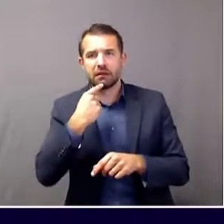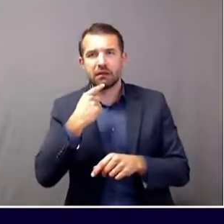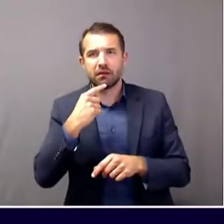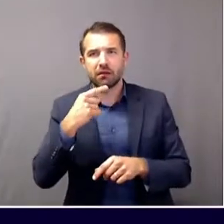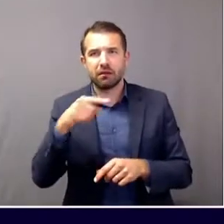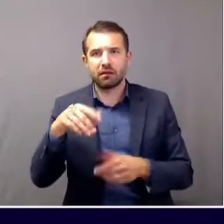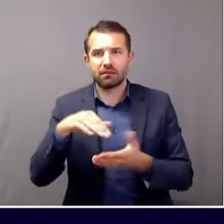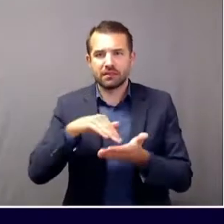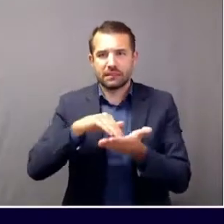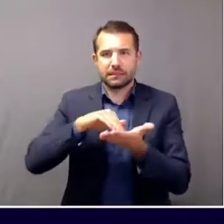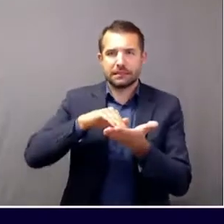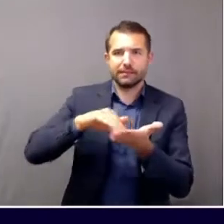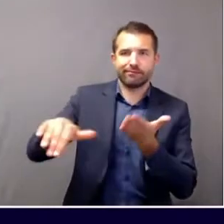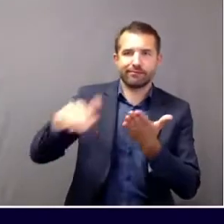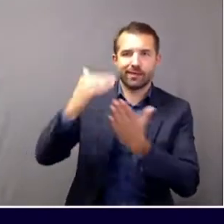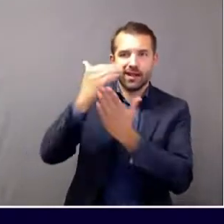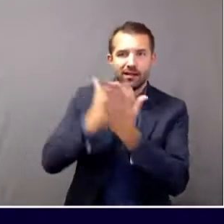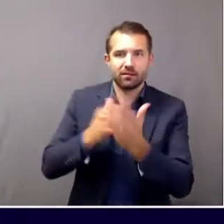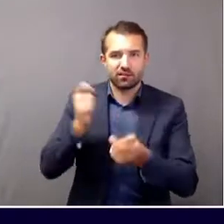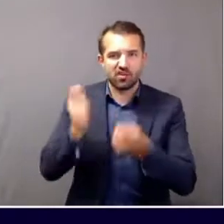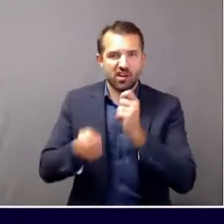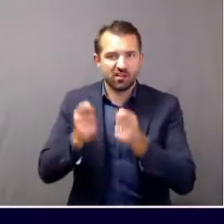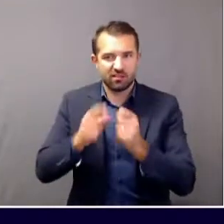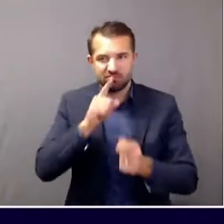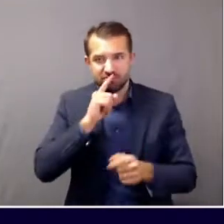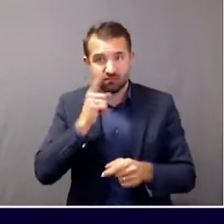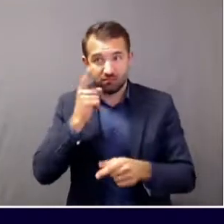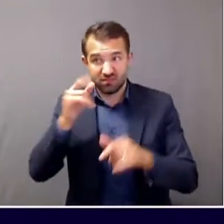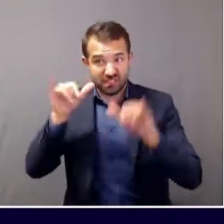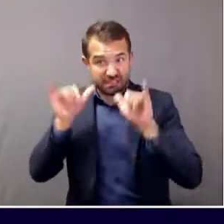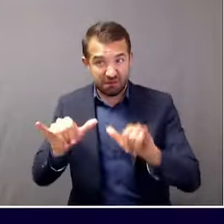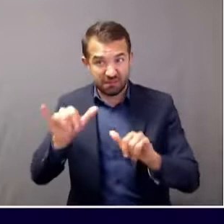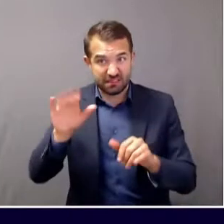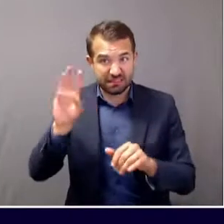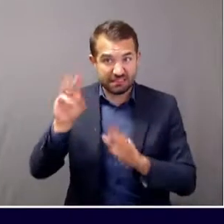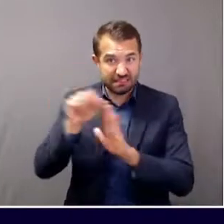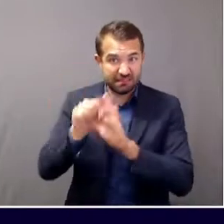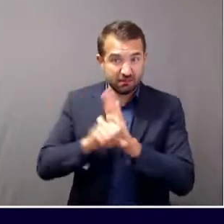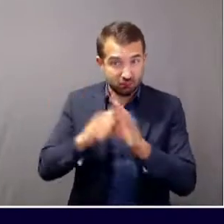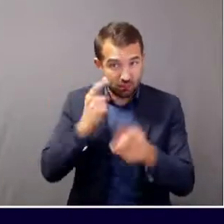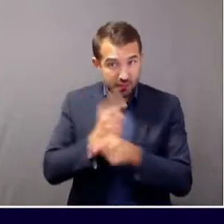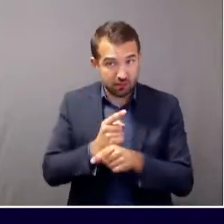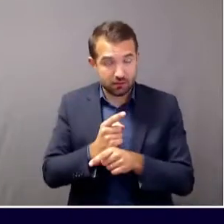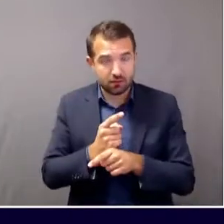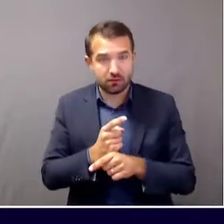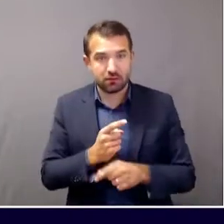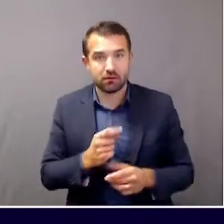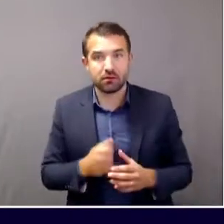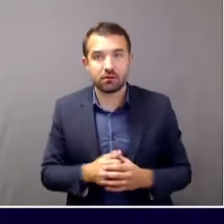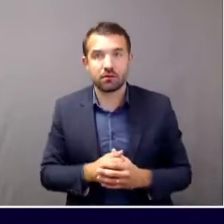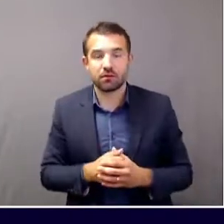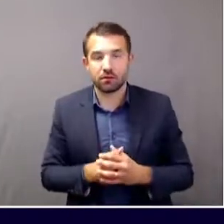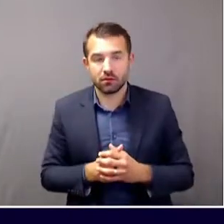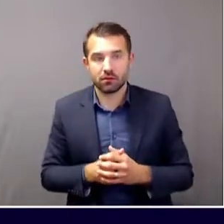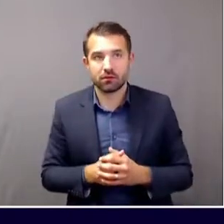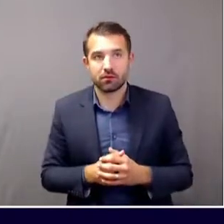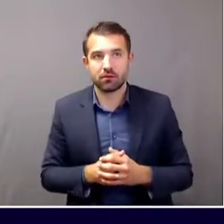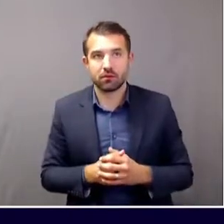testing requirements is eminent is it fair to say that